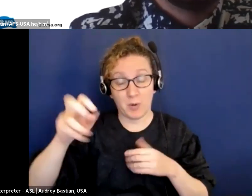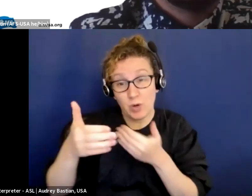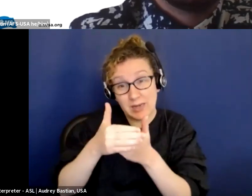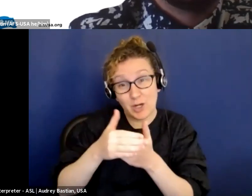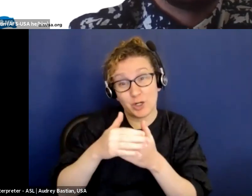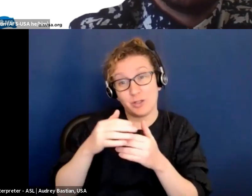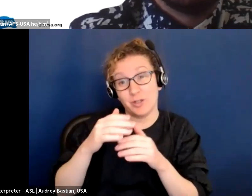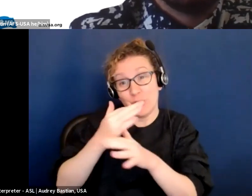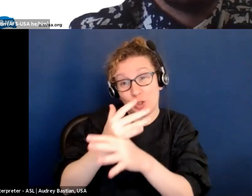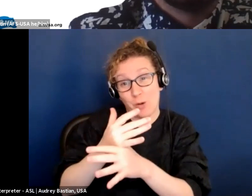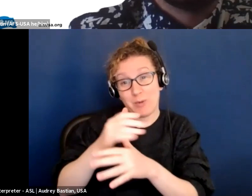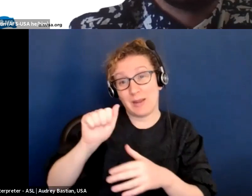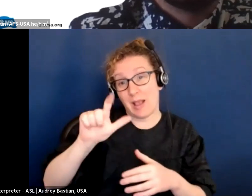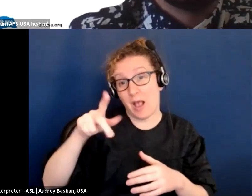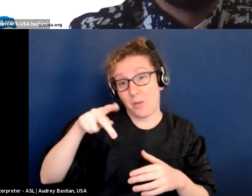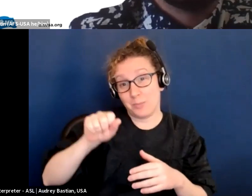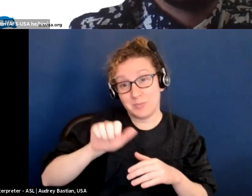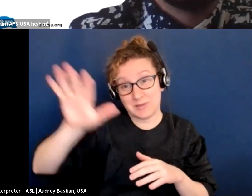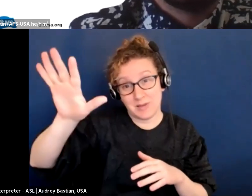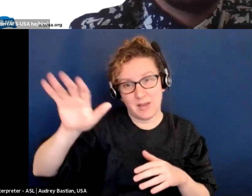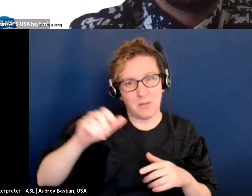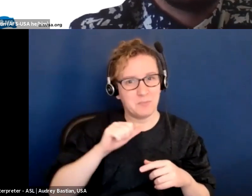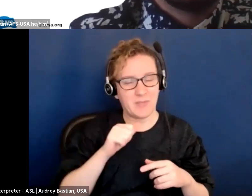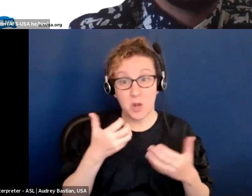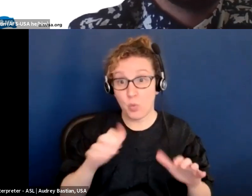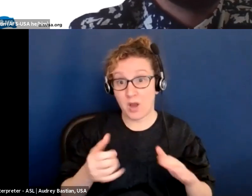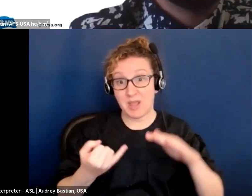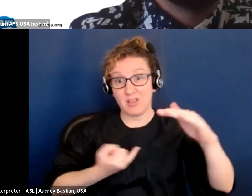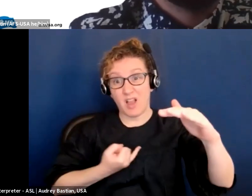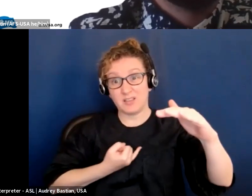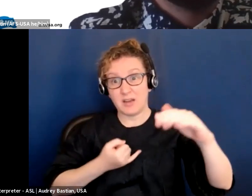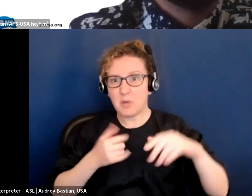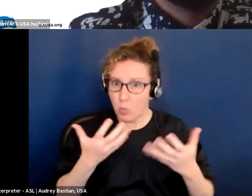I did not want to be left out, so I did not disclose that hiking is really difficult for